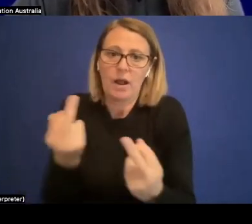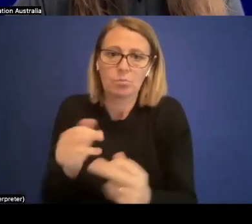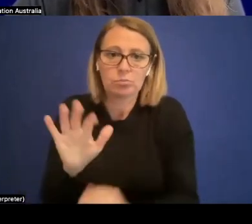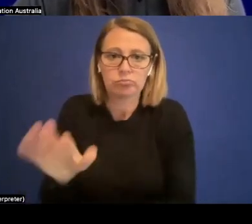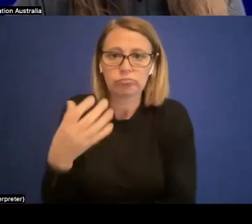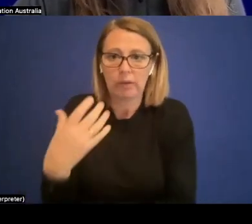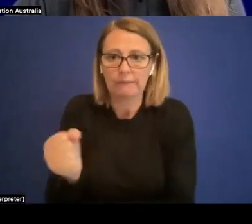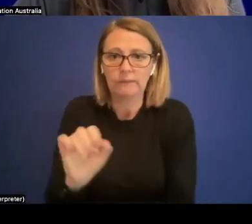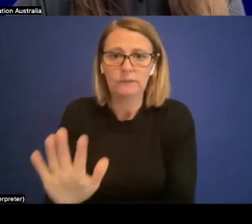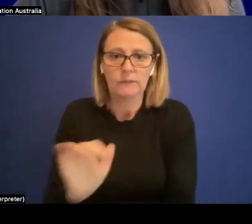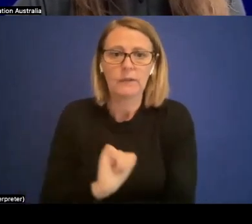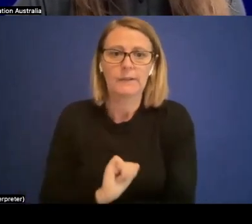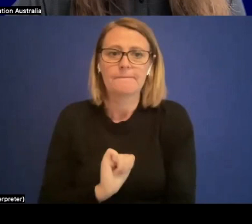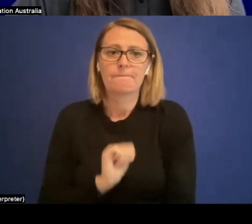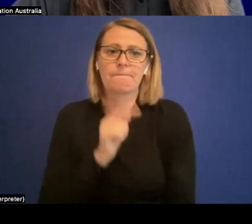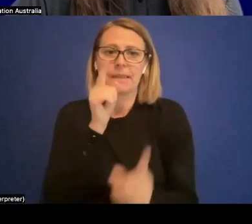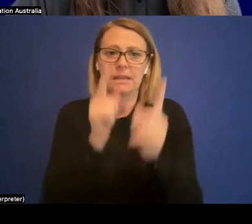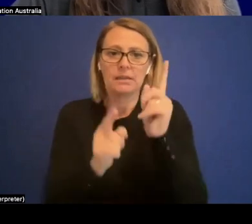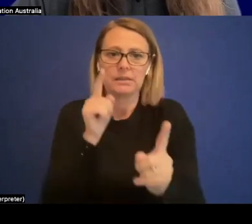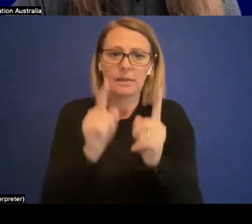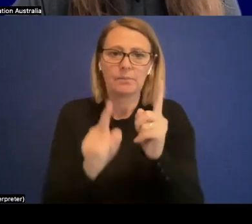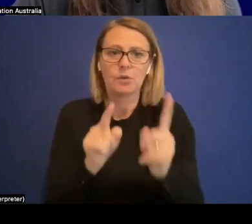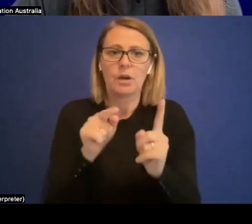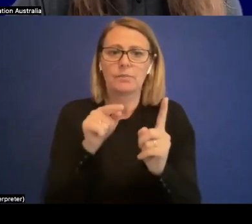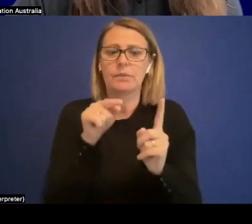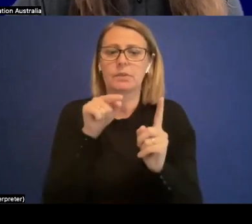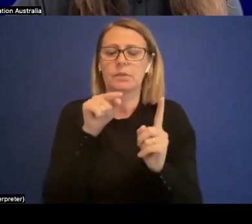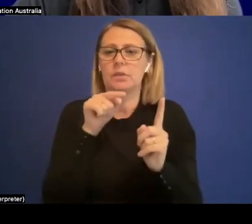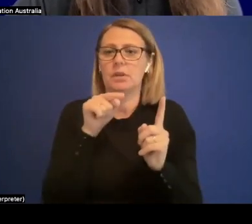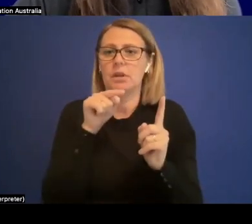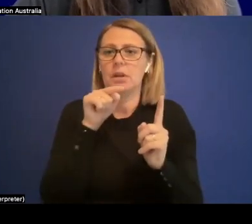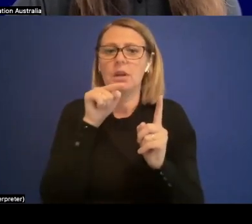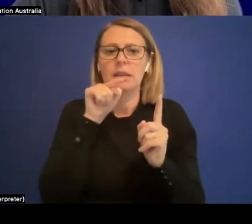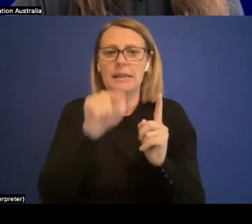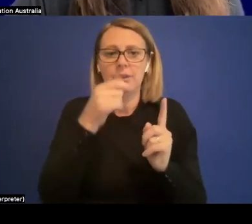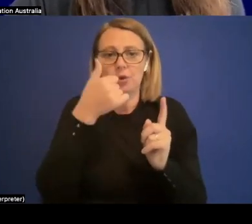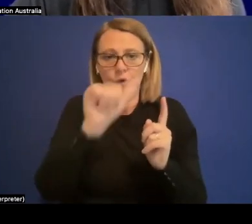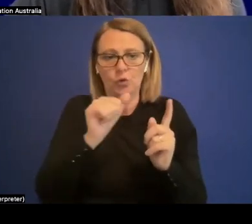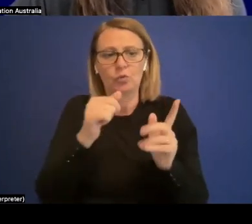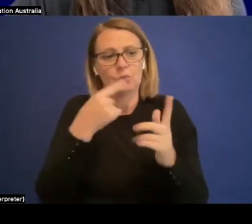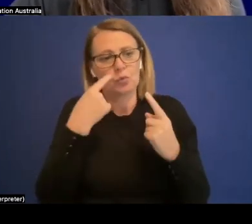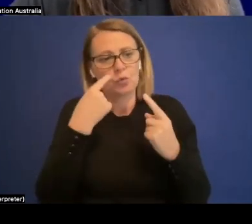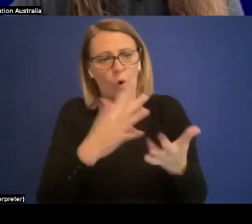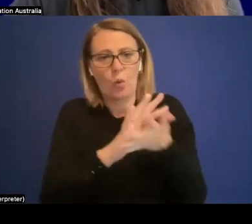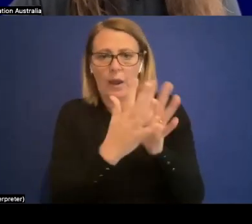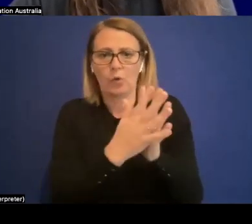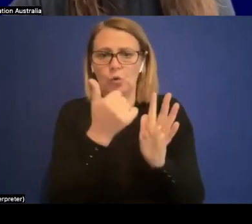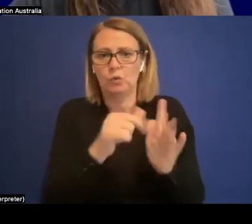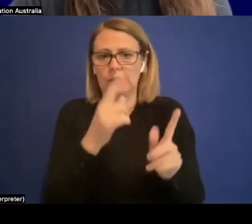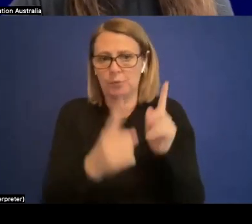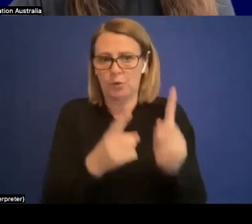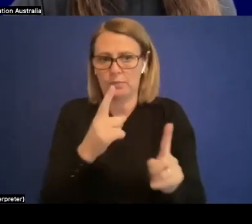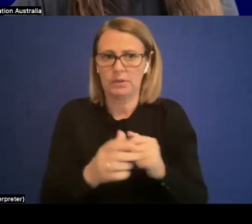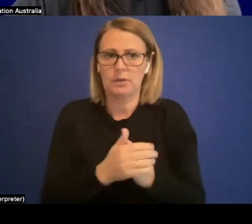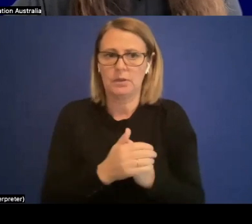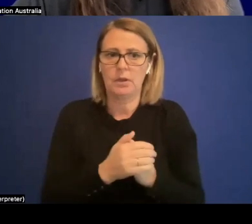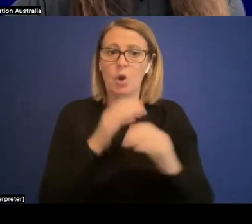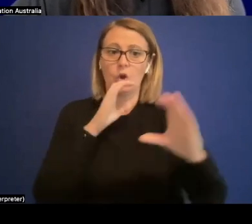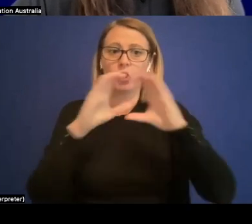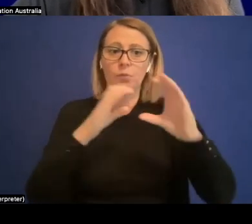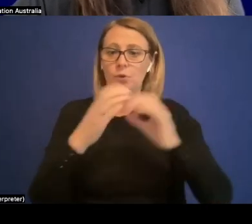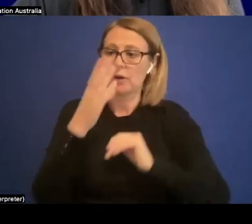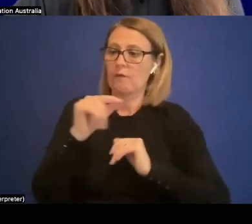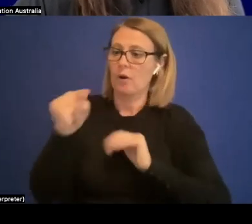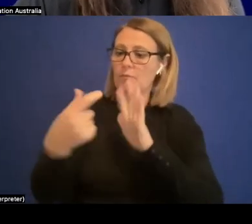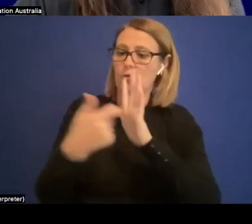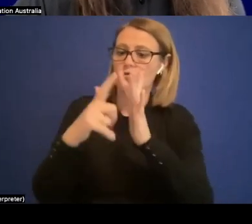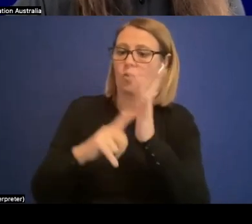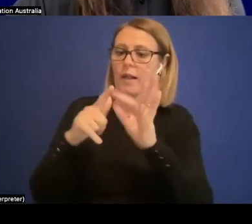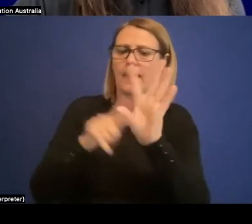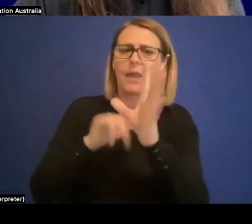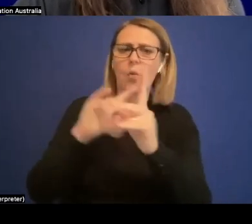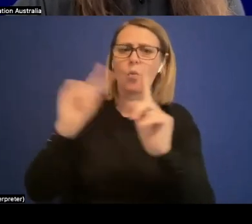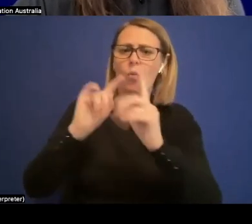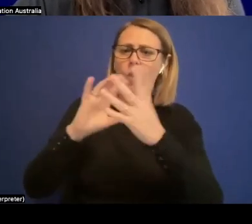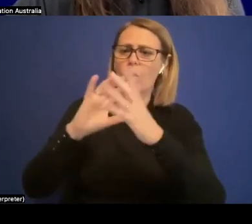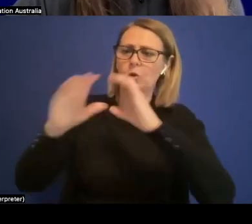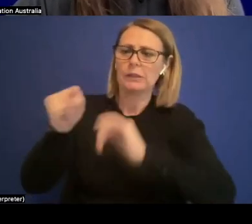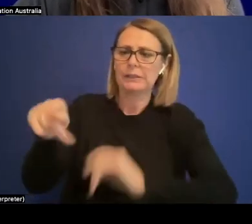and its use was occasionally modelled. The communication used by Riley, predominantly